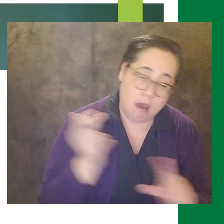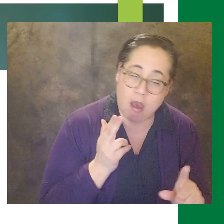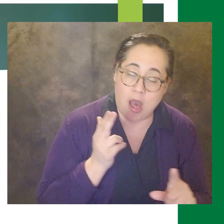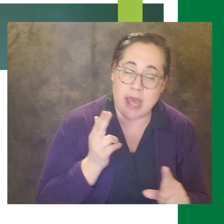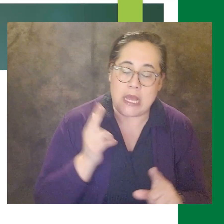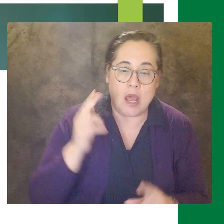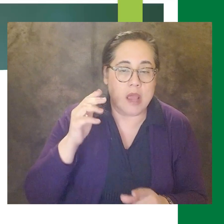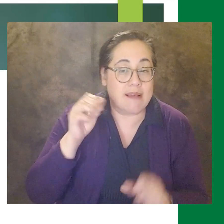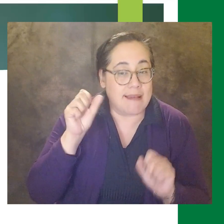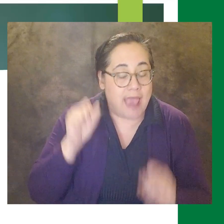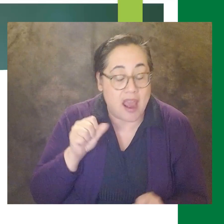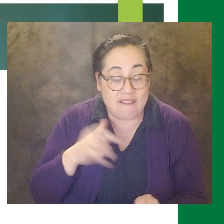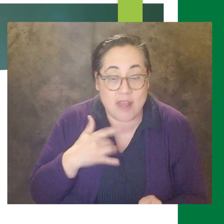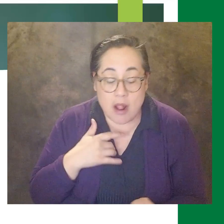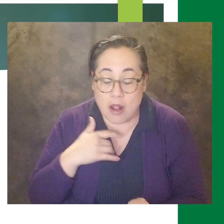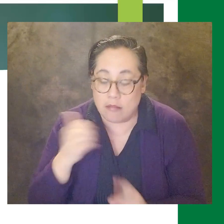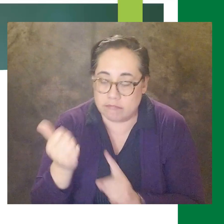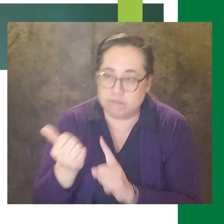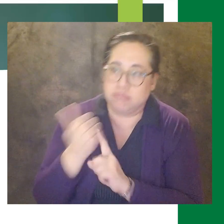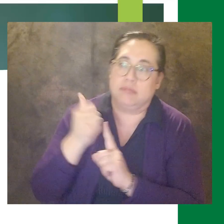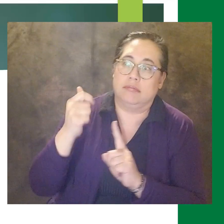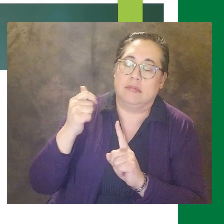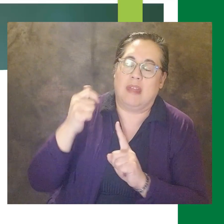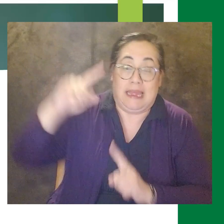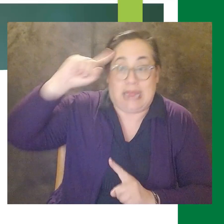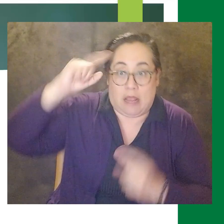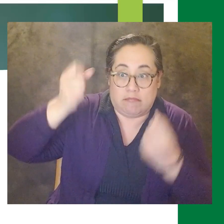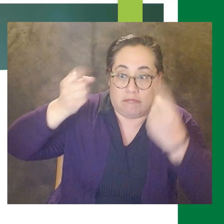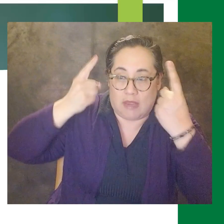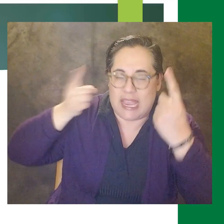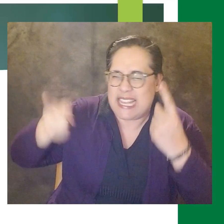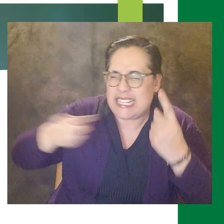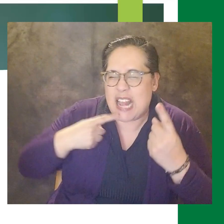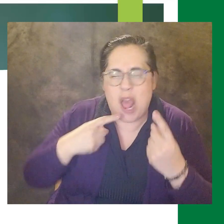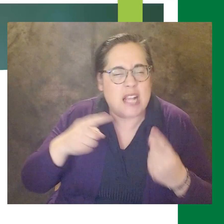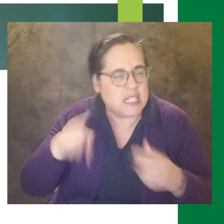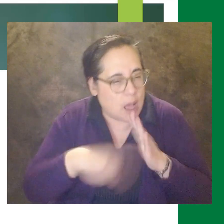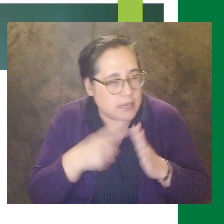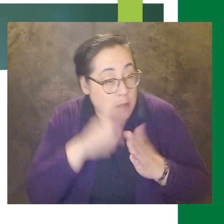And he says that sometimes we believe we comprehend, but in fact we don't.